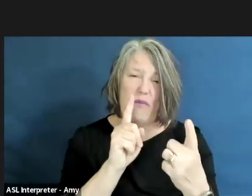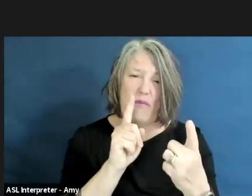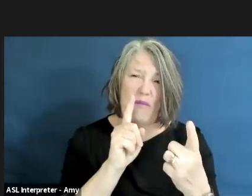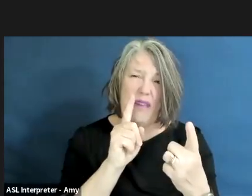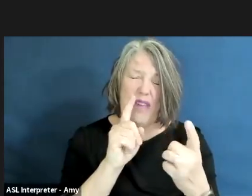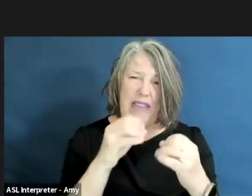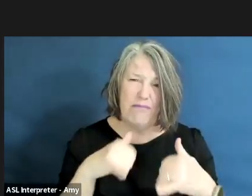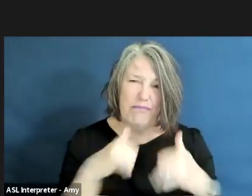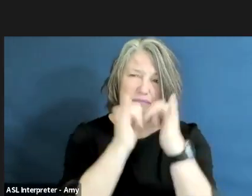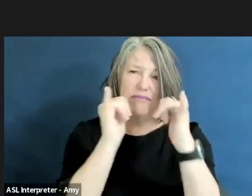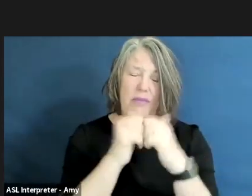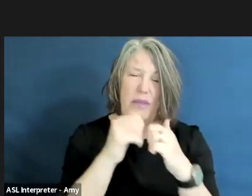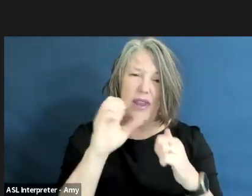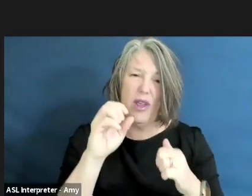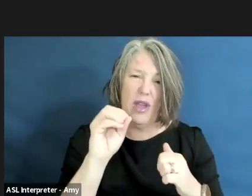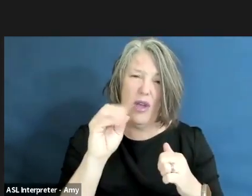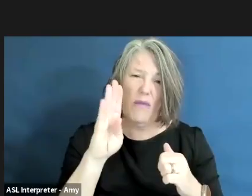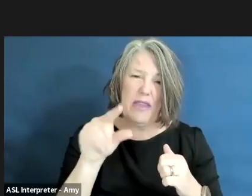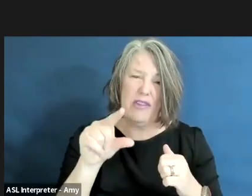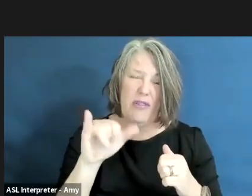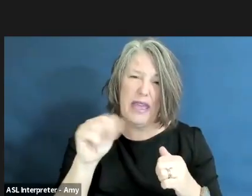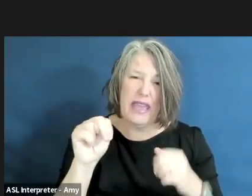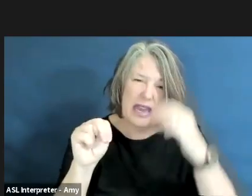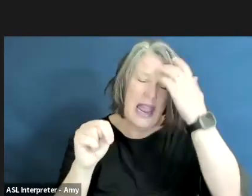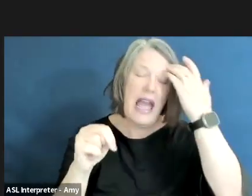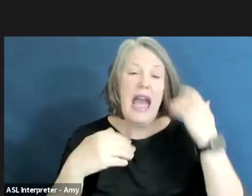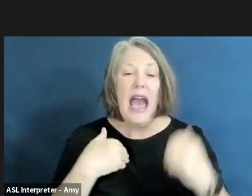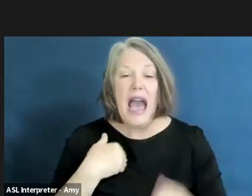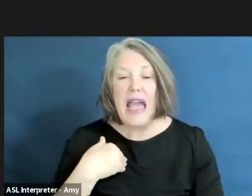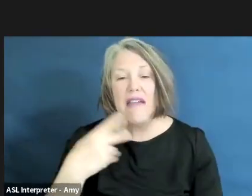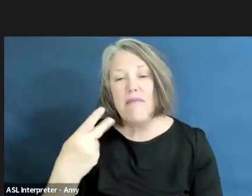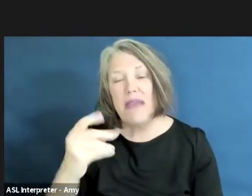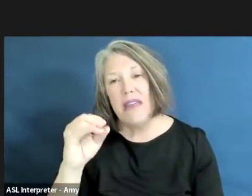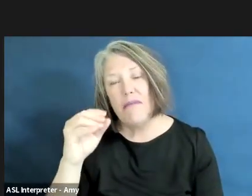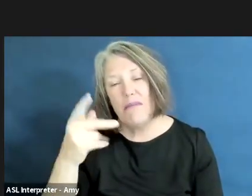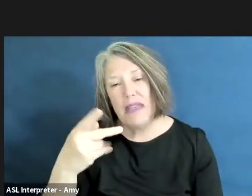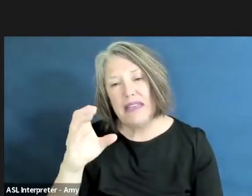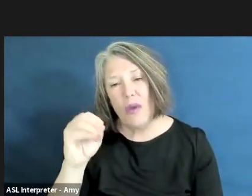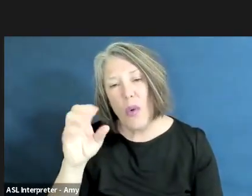I have PCOS, and I was trying to get support,